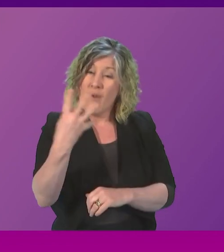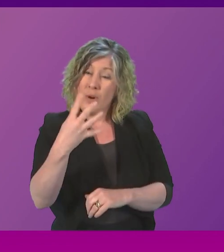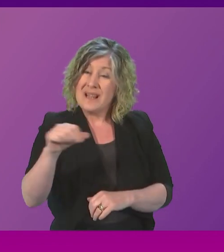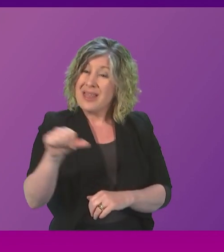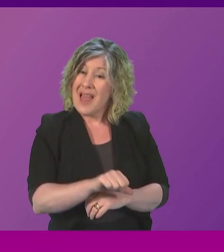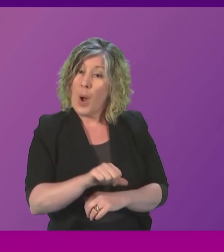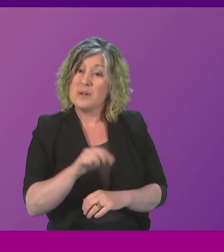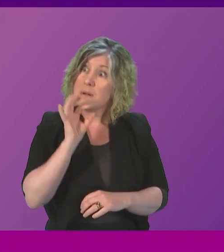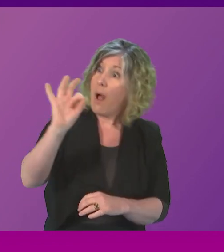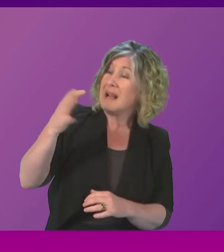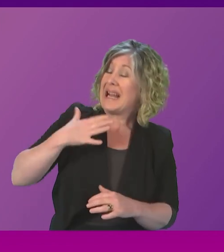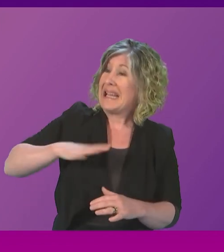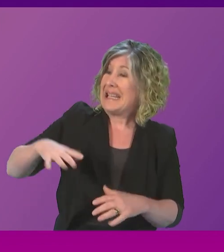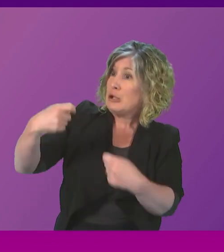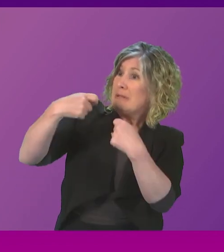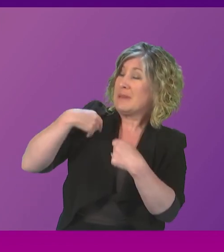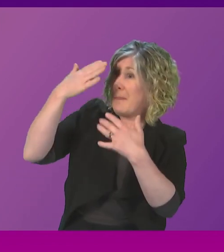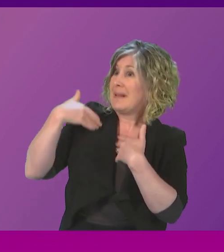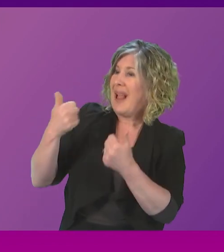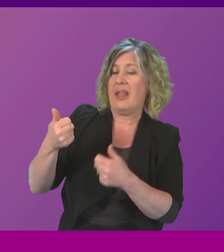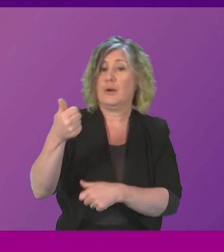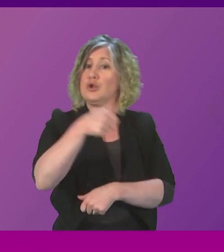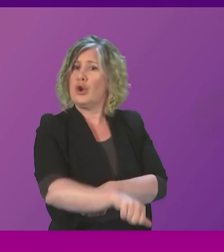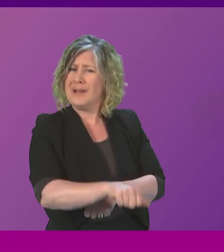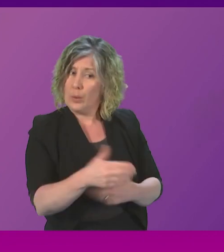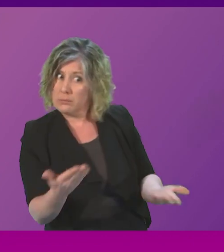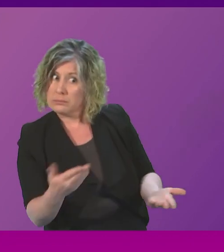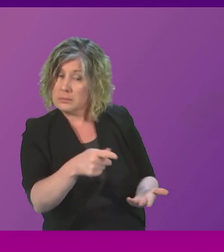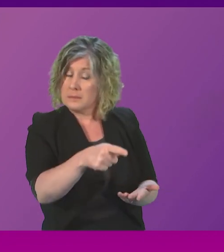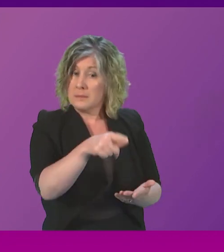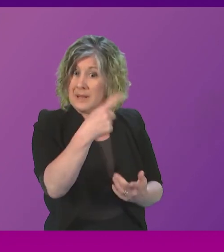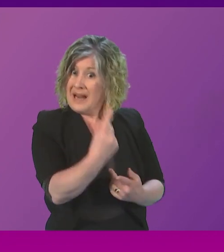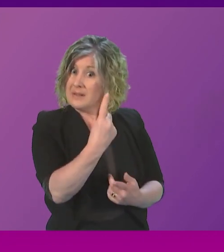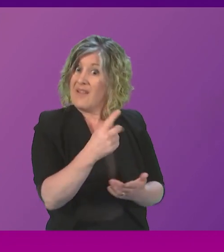So, will the First Minister take the opportunity to offer an apology to the children and families